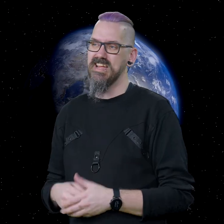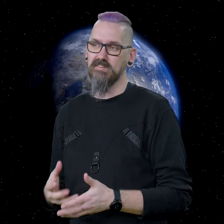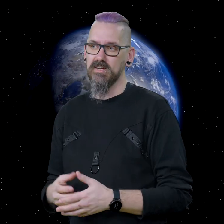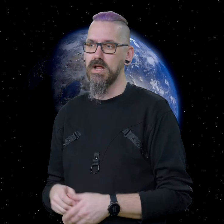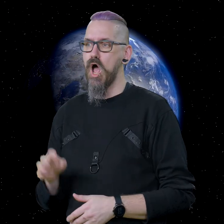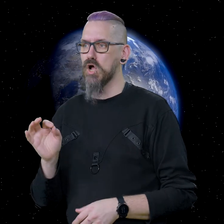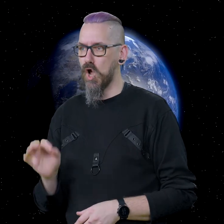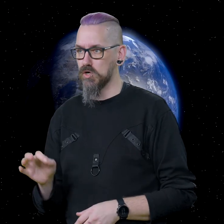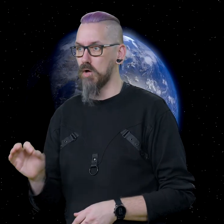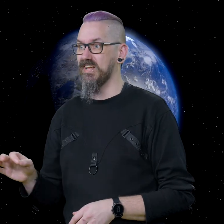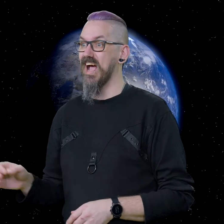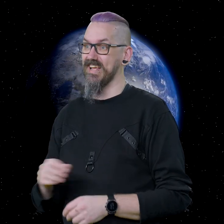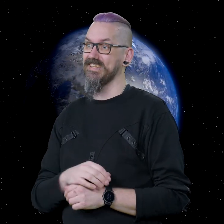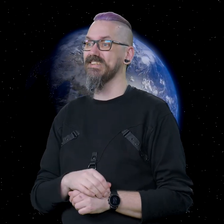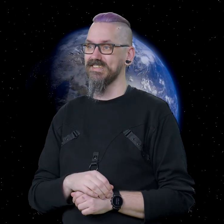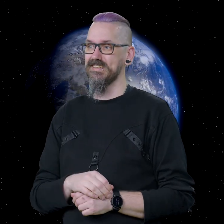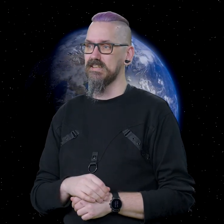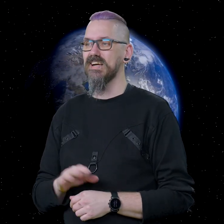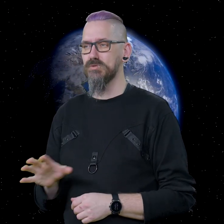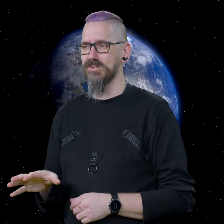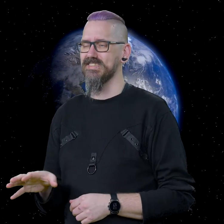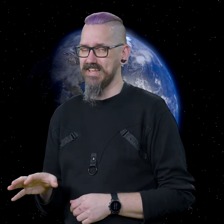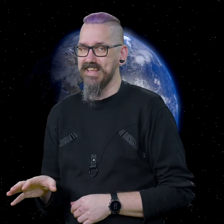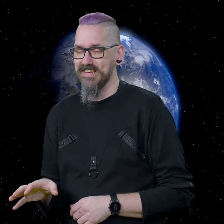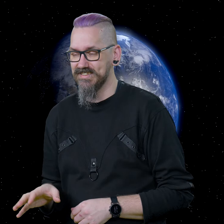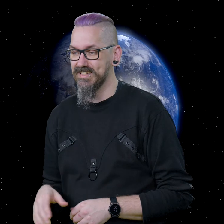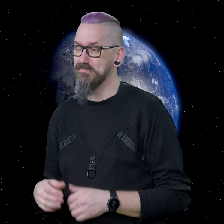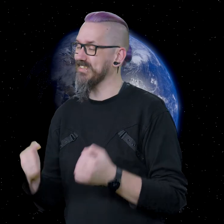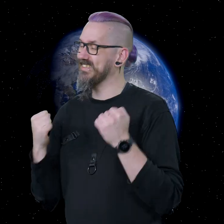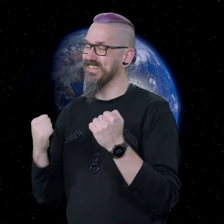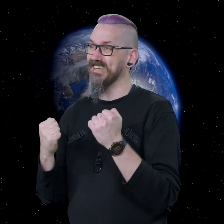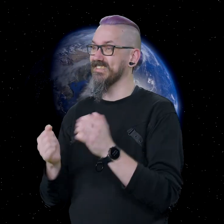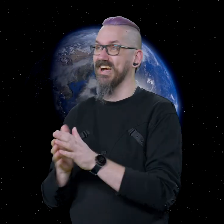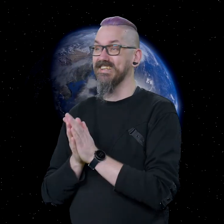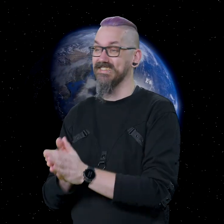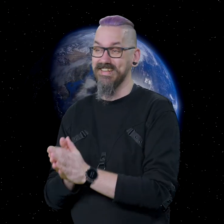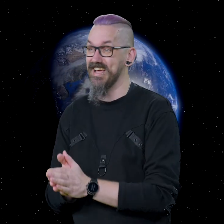Even Okonomiyaki I struggle to say this..., but yes I didn’t today